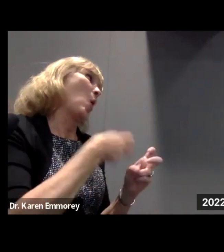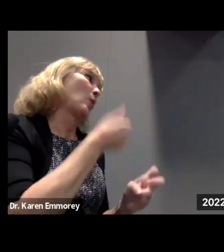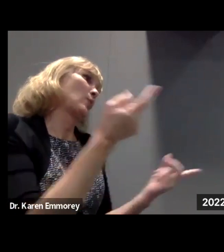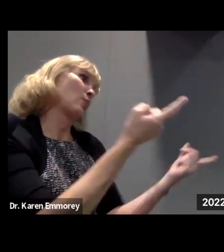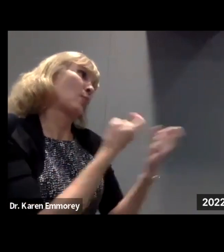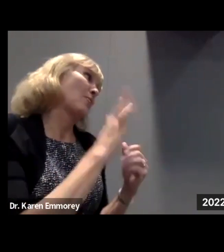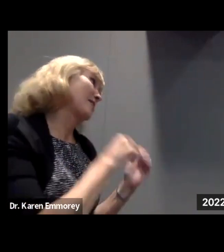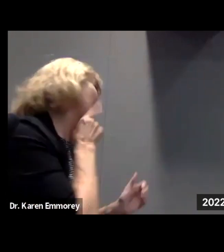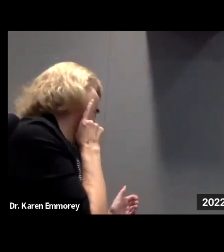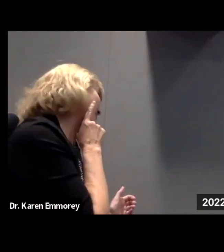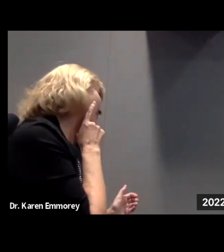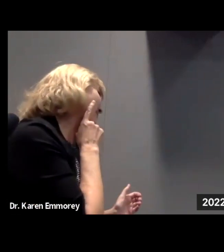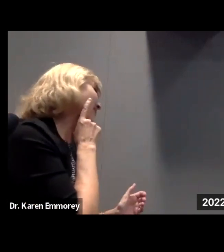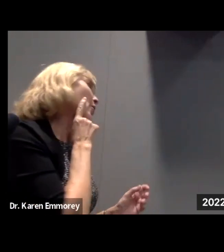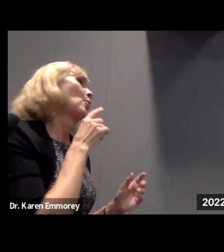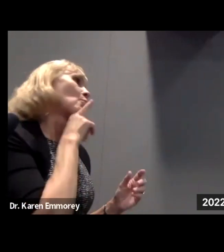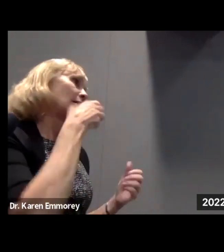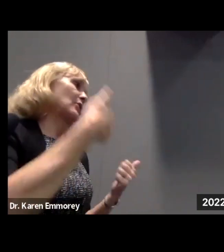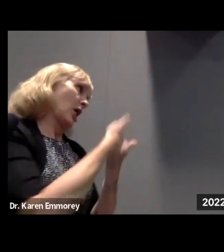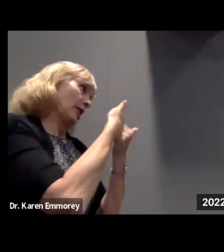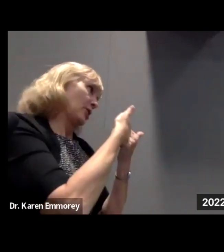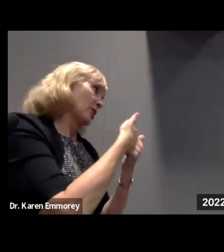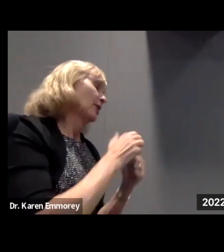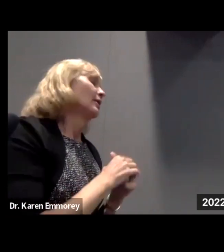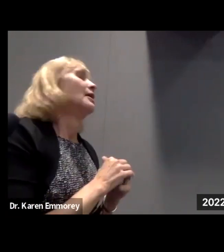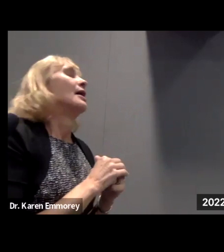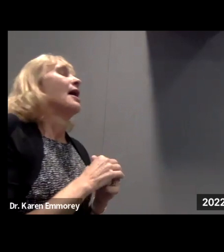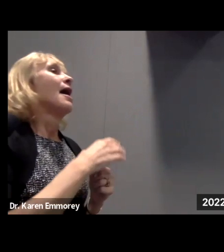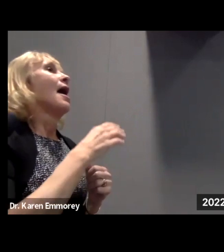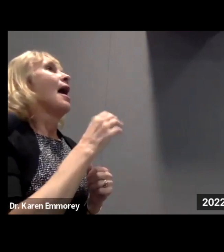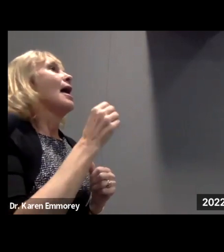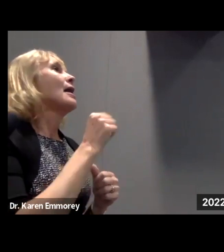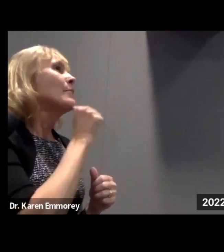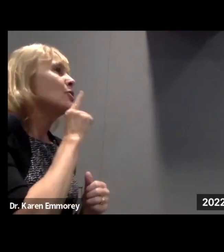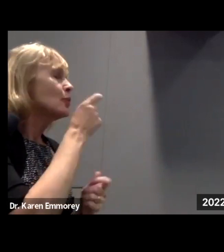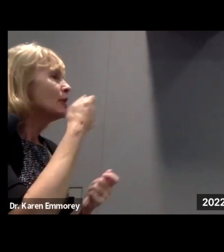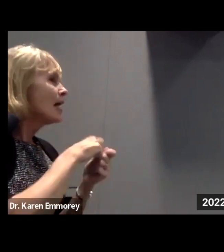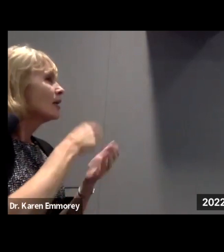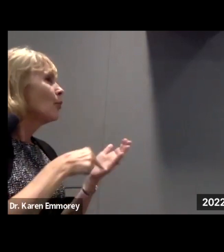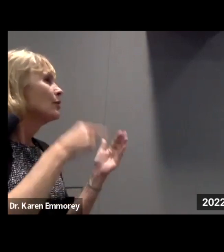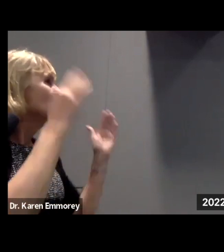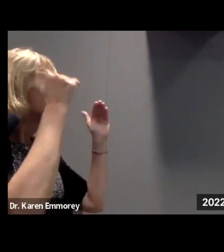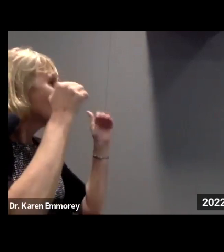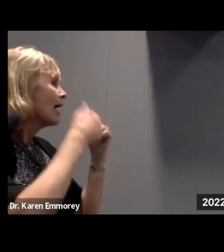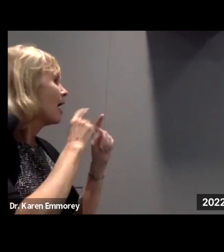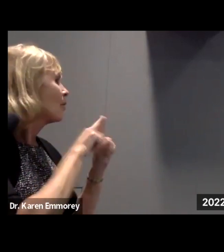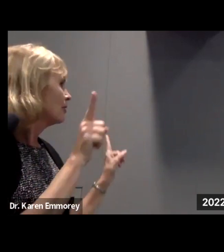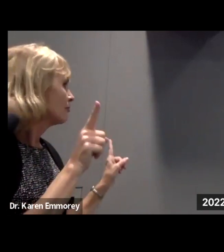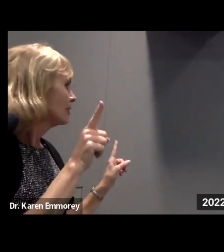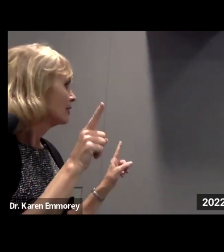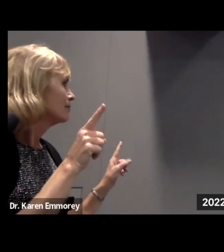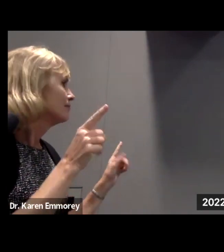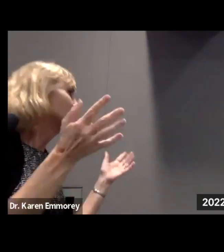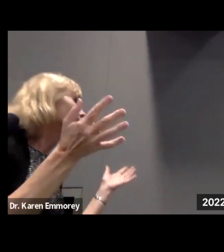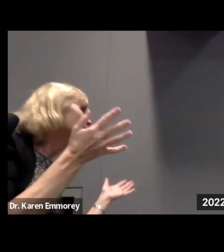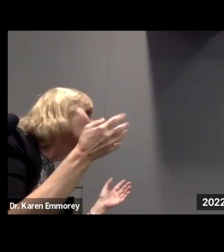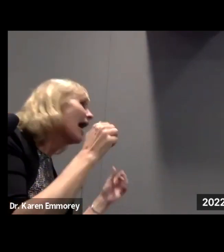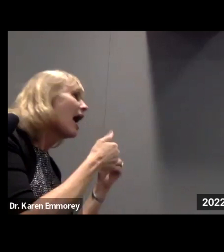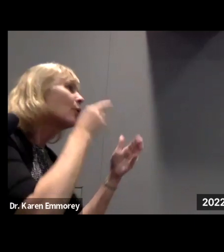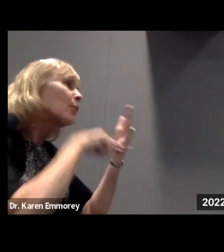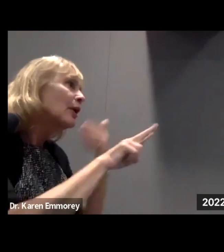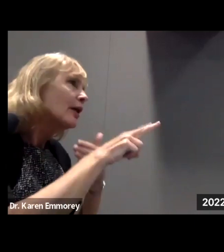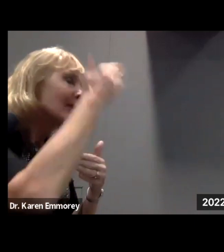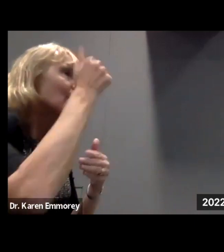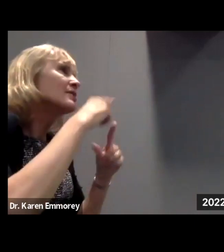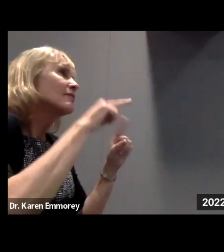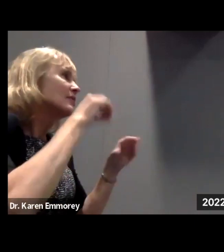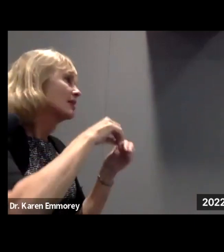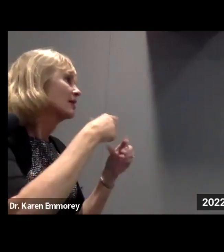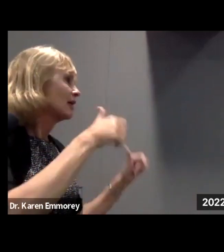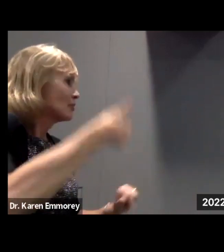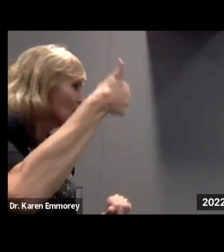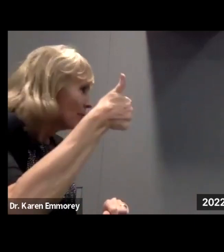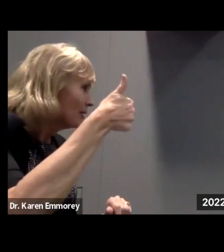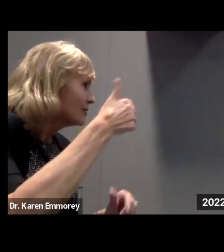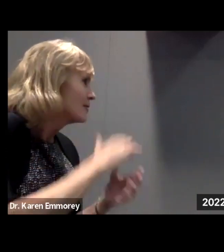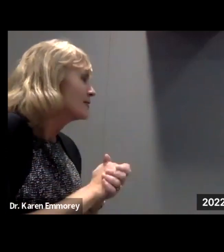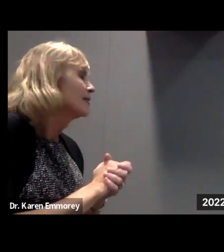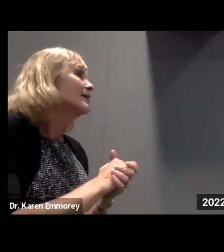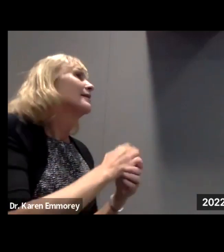How they would be different. So I don't quite know what to predict, because they would differ in terms of their language. Um, I think I have offices, and I feel work on the way forward.